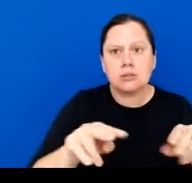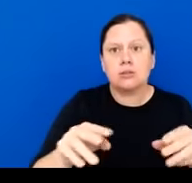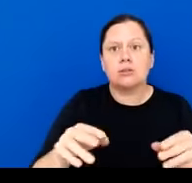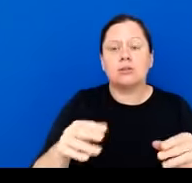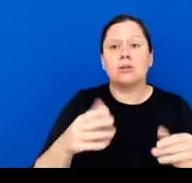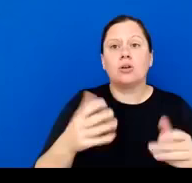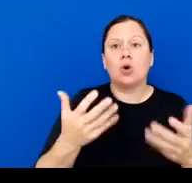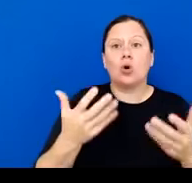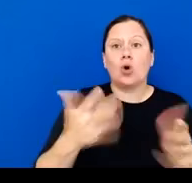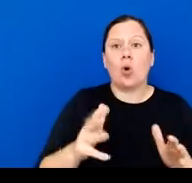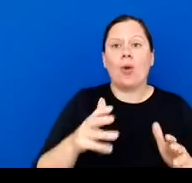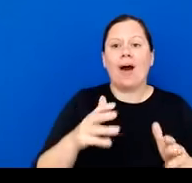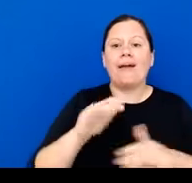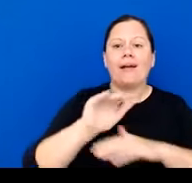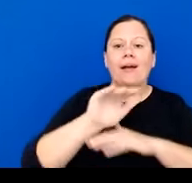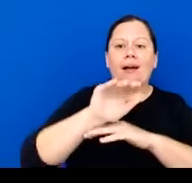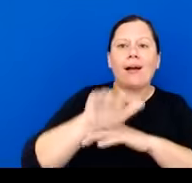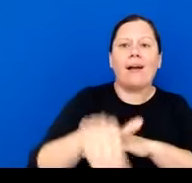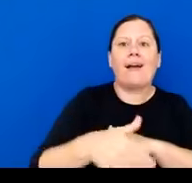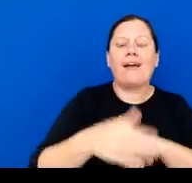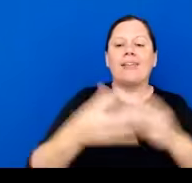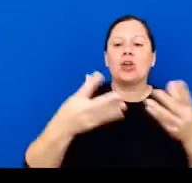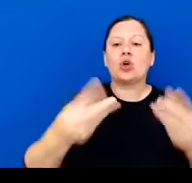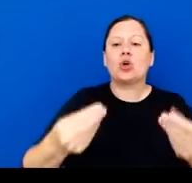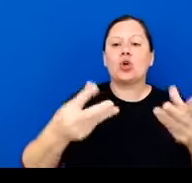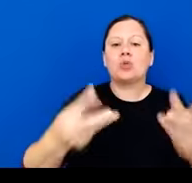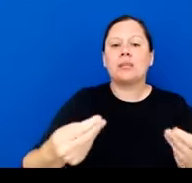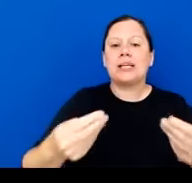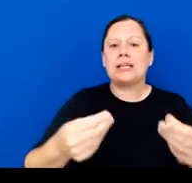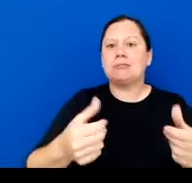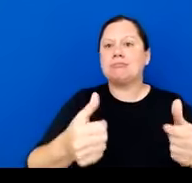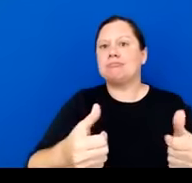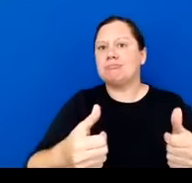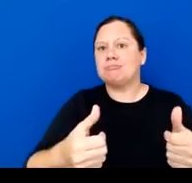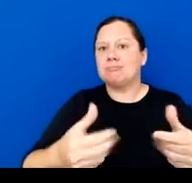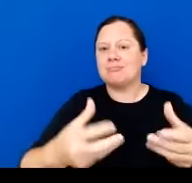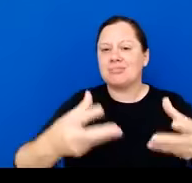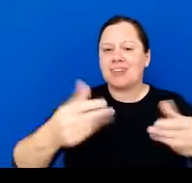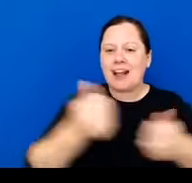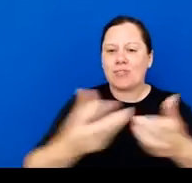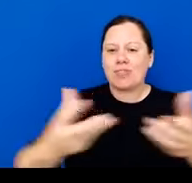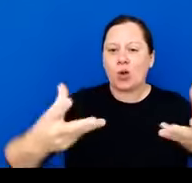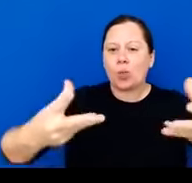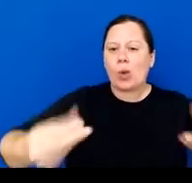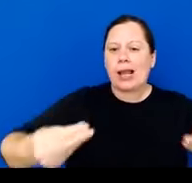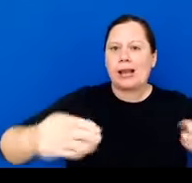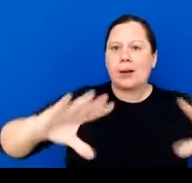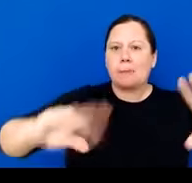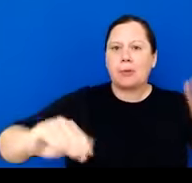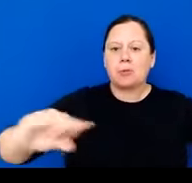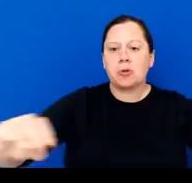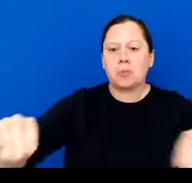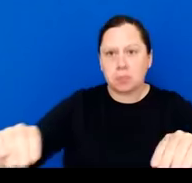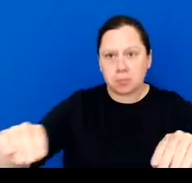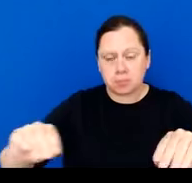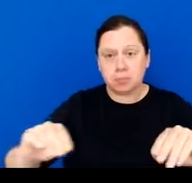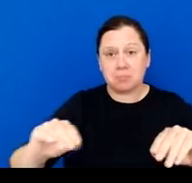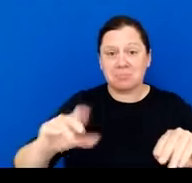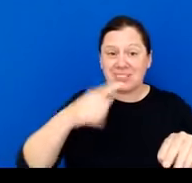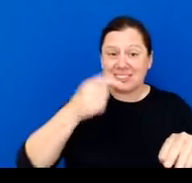going to moisten the fuels and just keep everything in the smoldering category the unknowns start to come in the afternoon we know the humidity is going